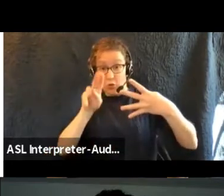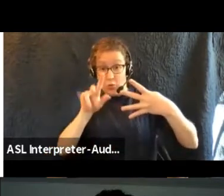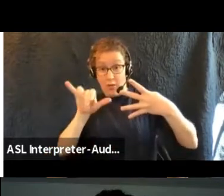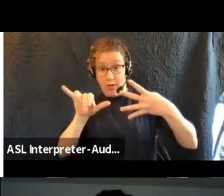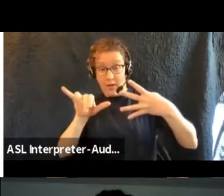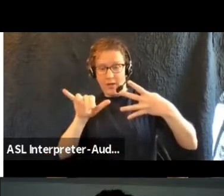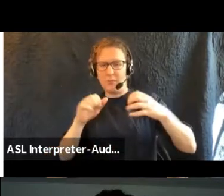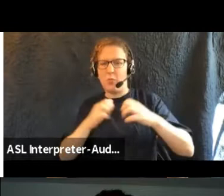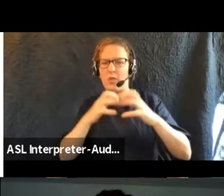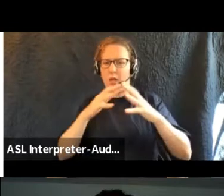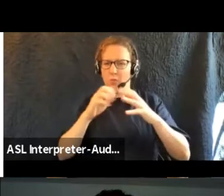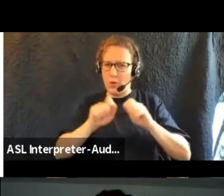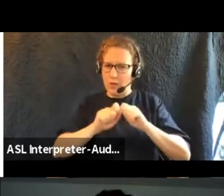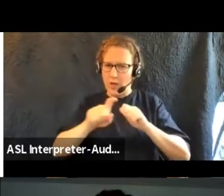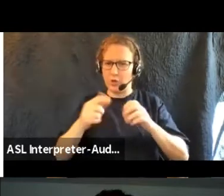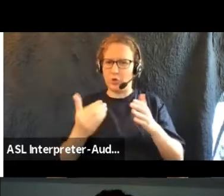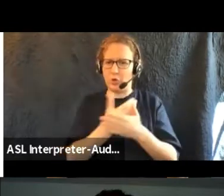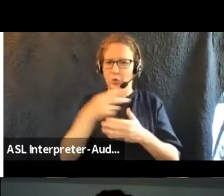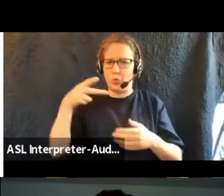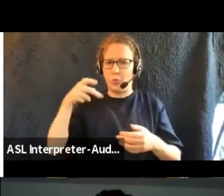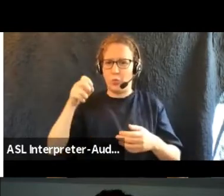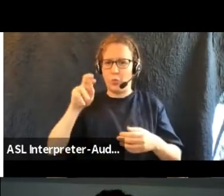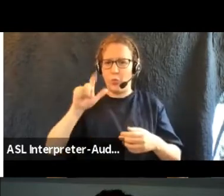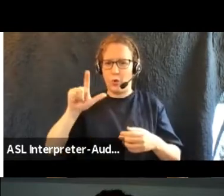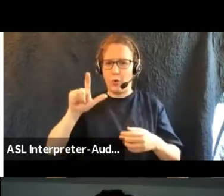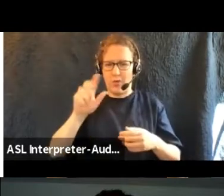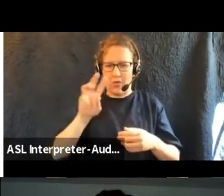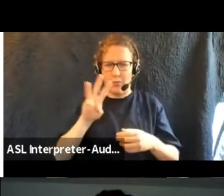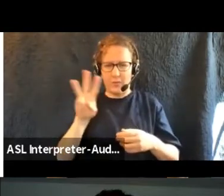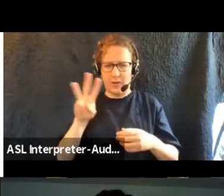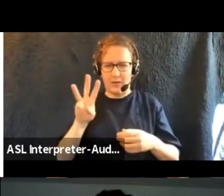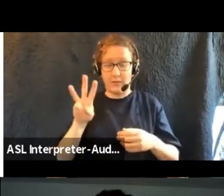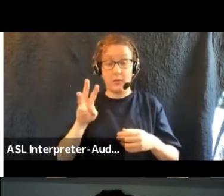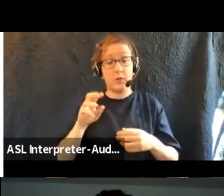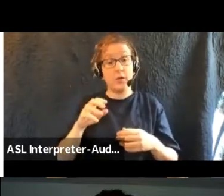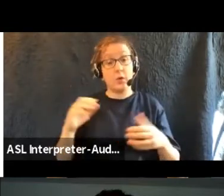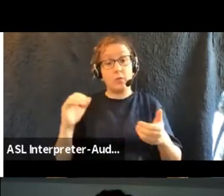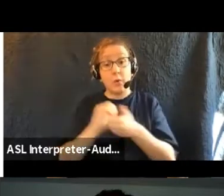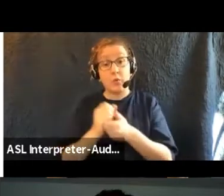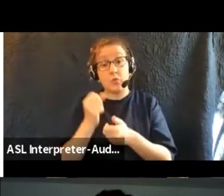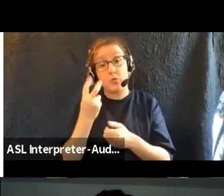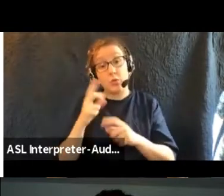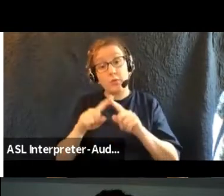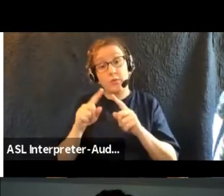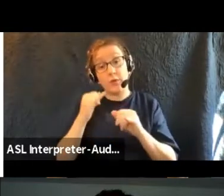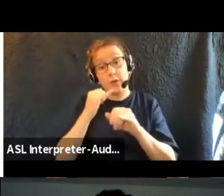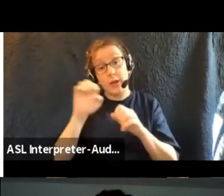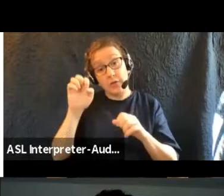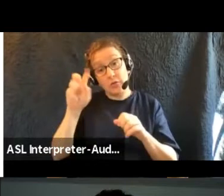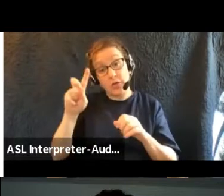We are partnering with 12 different educational institutions, a subset of those who typically